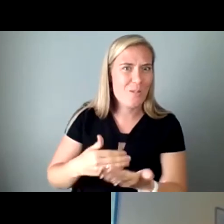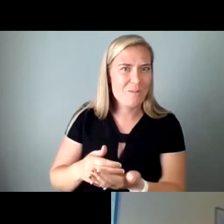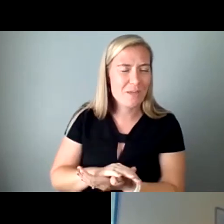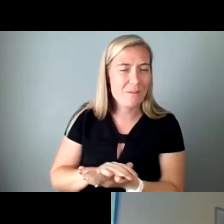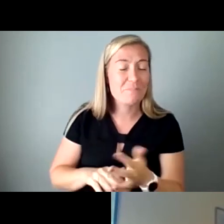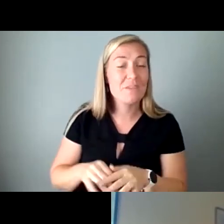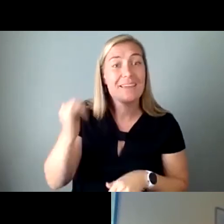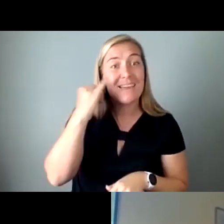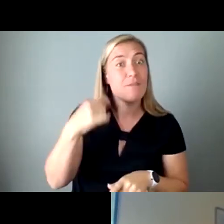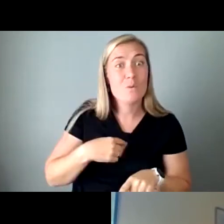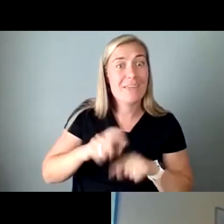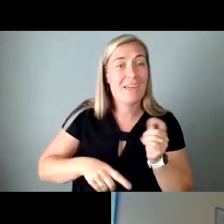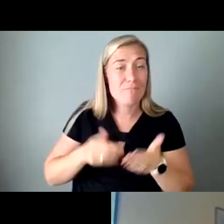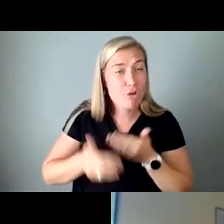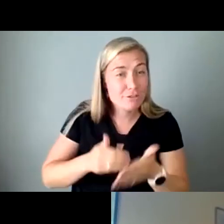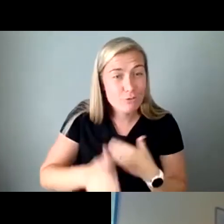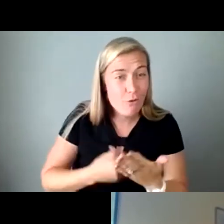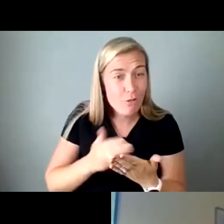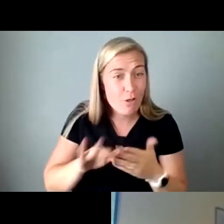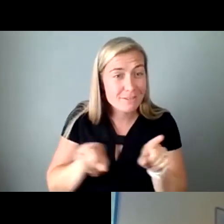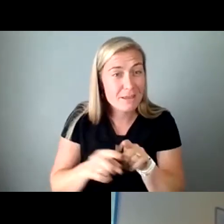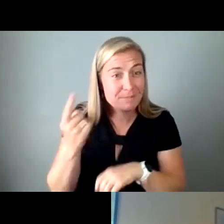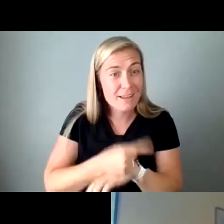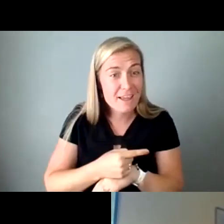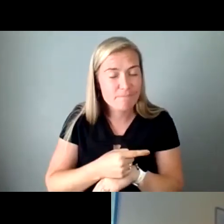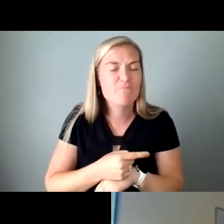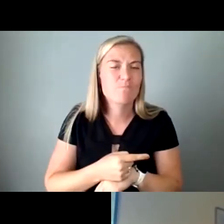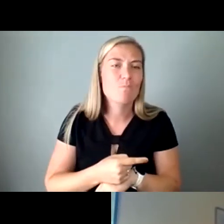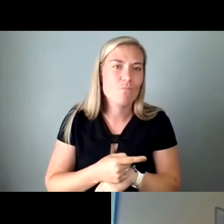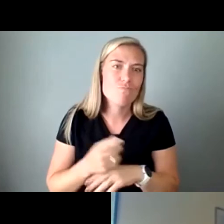that day then then there'll be a delay in getting back to them, and they won't be able to work until